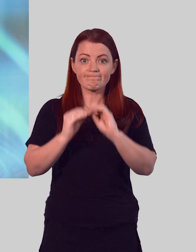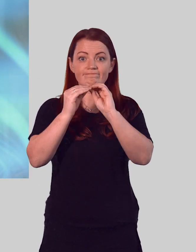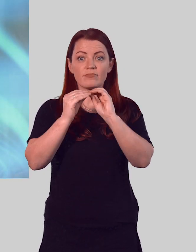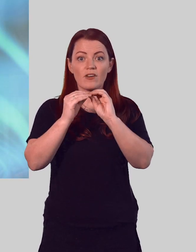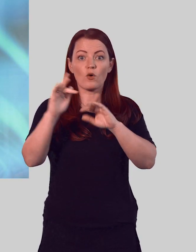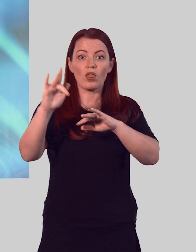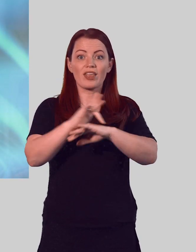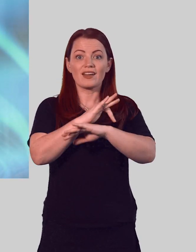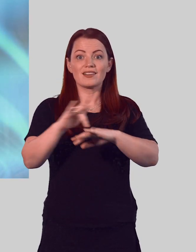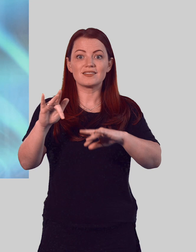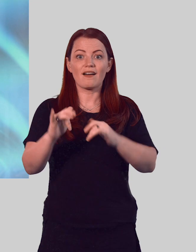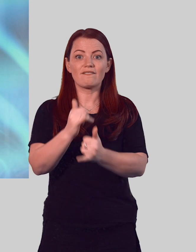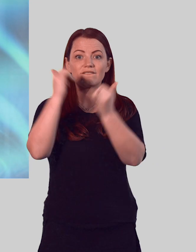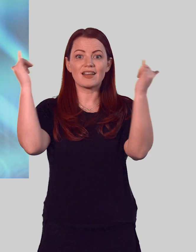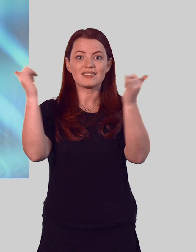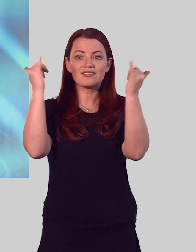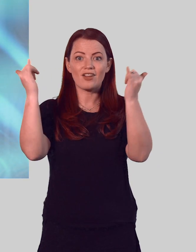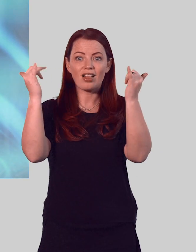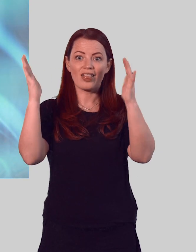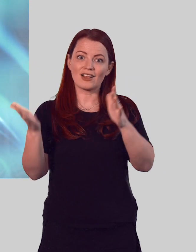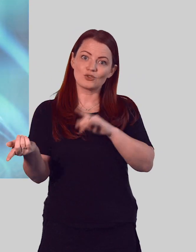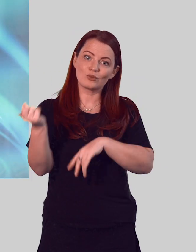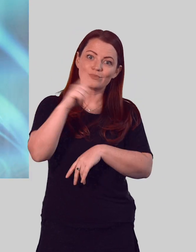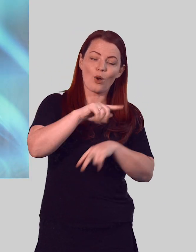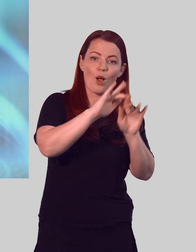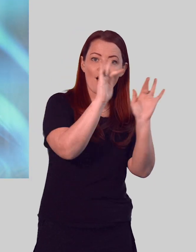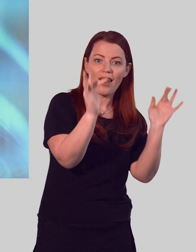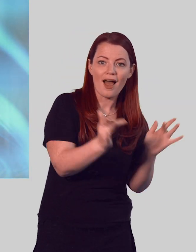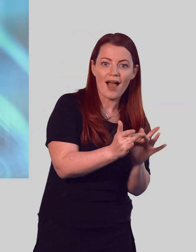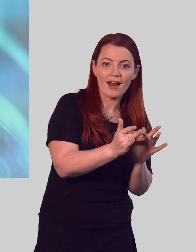pivot online and for two groups of audiences from the UK and Russia.